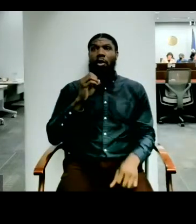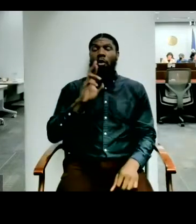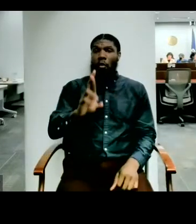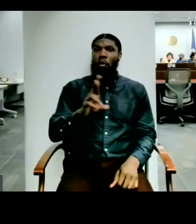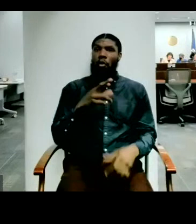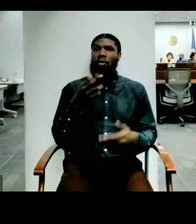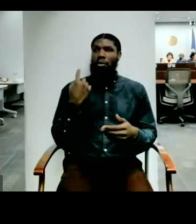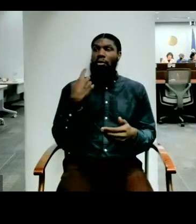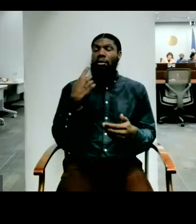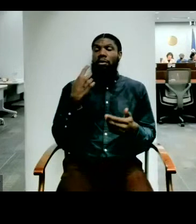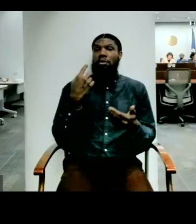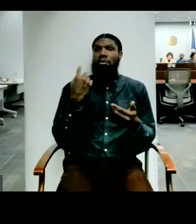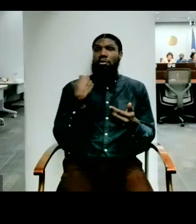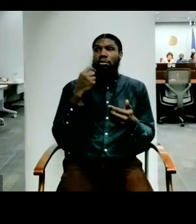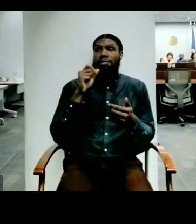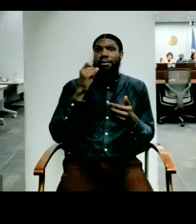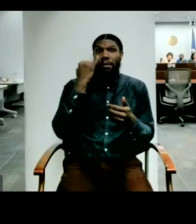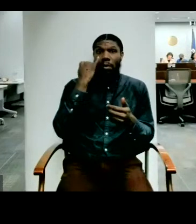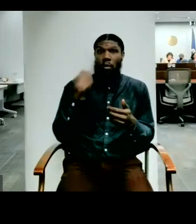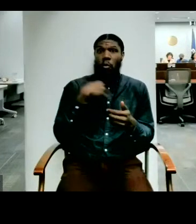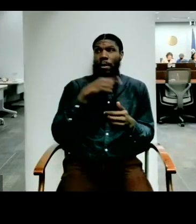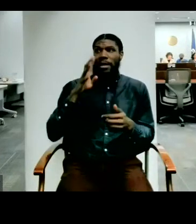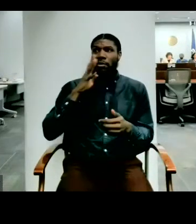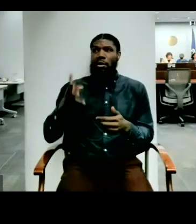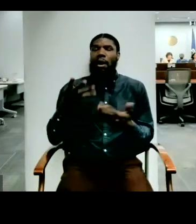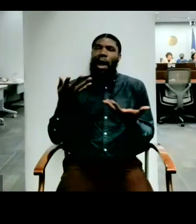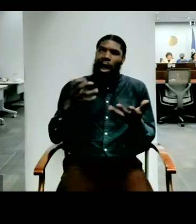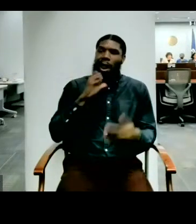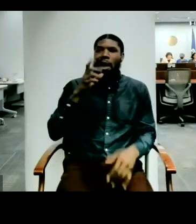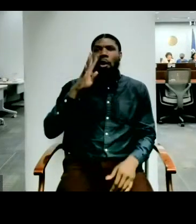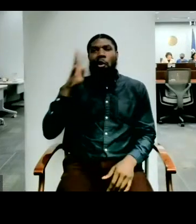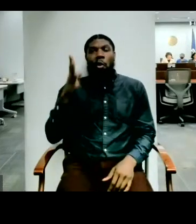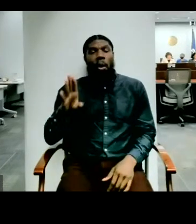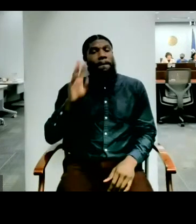and we ignored or not necessarily just ignored but we also delve into